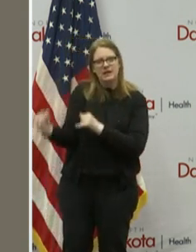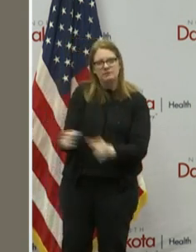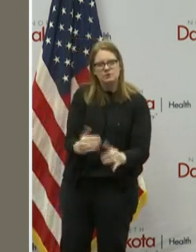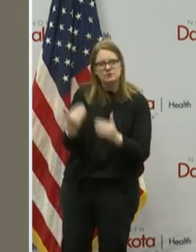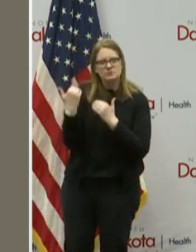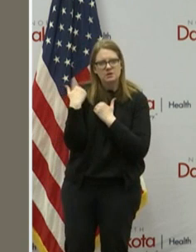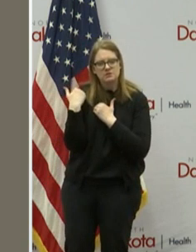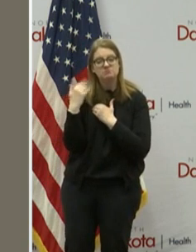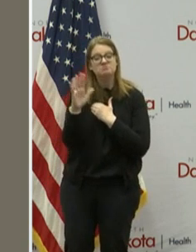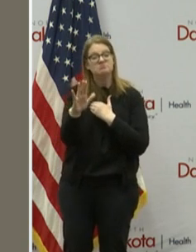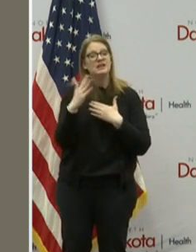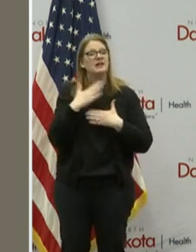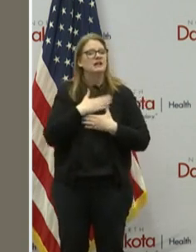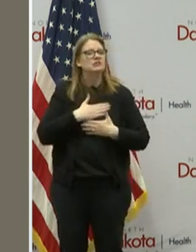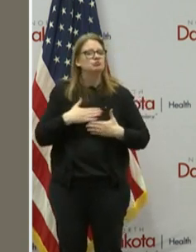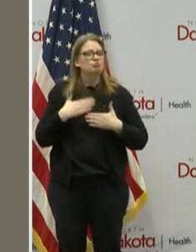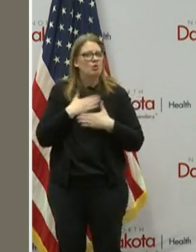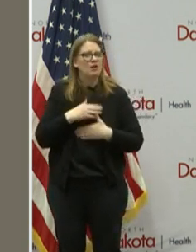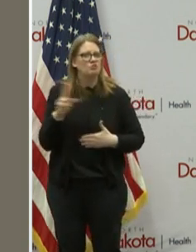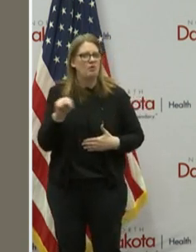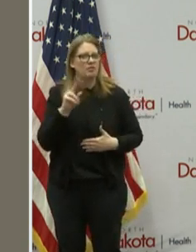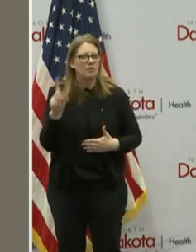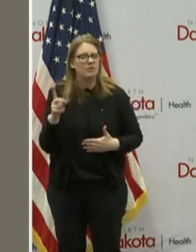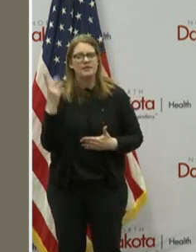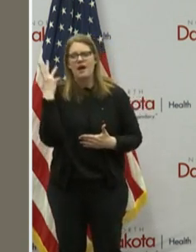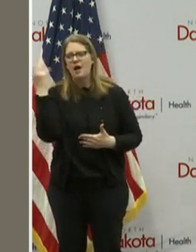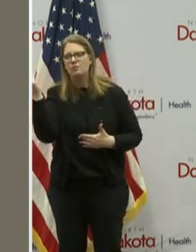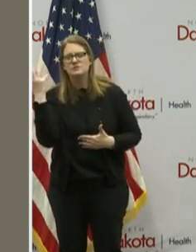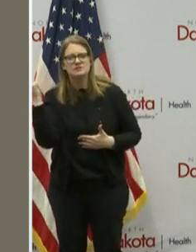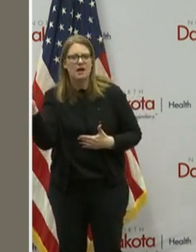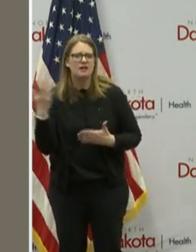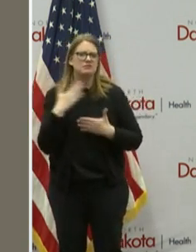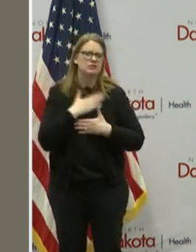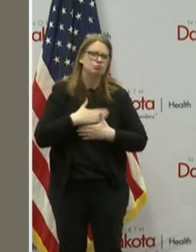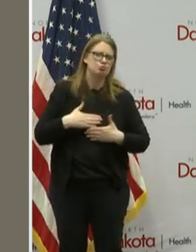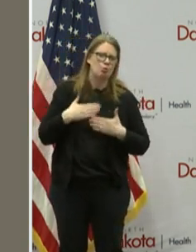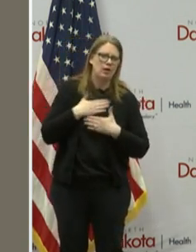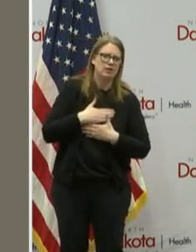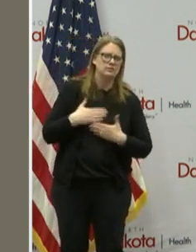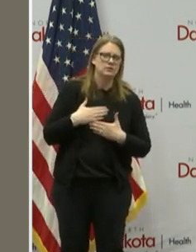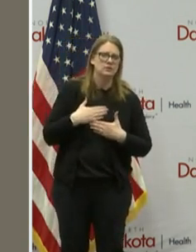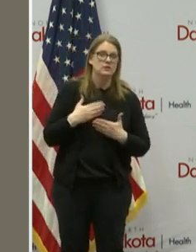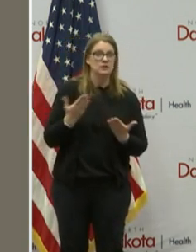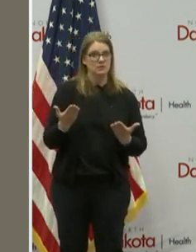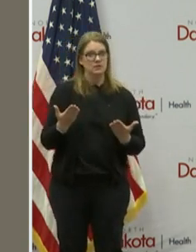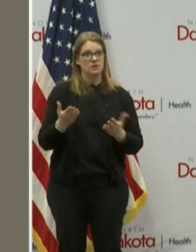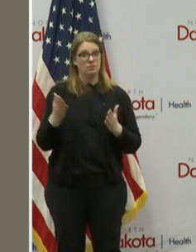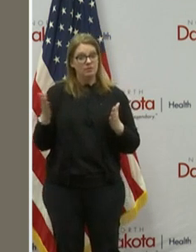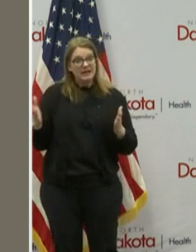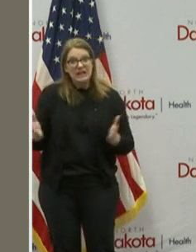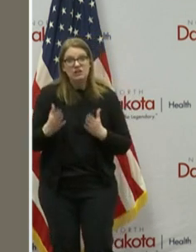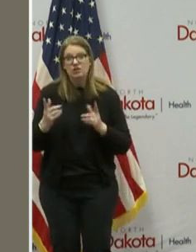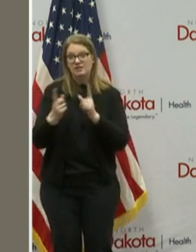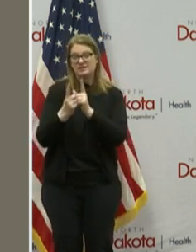RESPONSIBILITY. WE WANT TO REMIND PEOPLE THAT GETTING OUTDOORS AND ENJOYING THE GREAT NORTH DAKOTA IS SOMETHING THAT EVERYBODY CAN